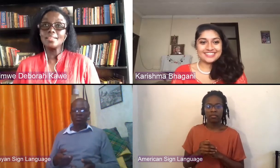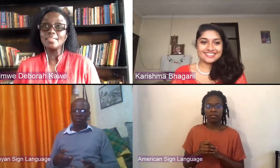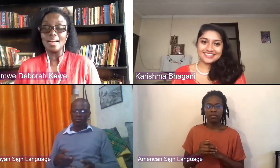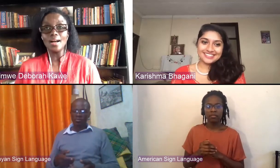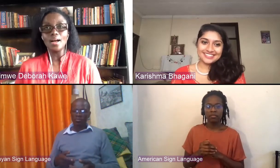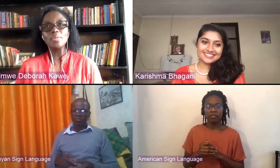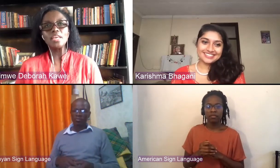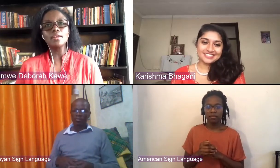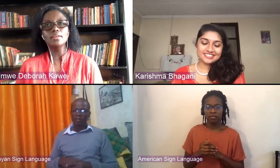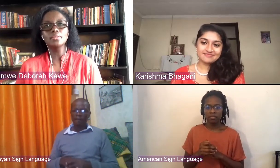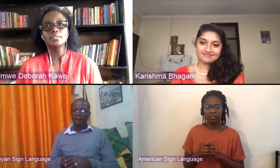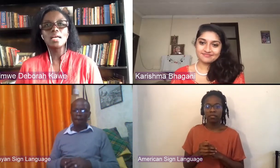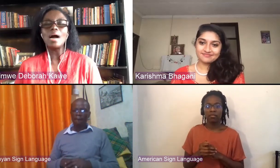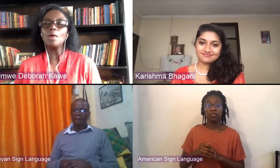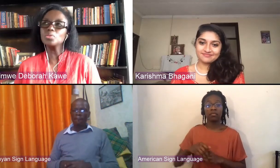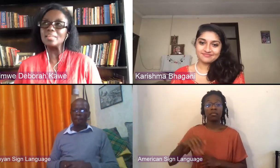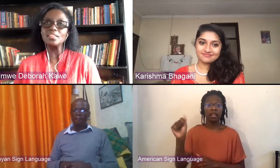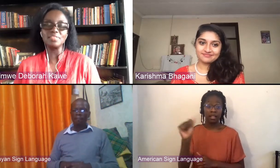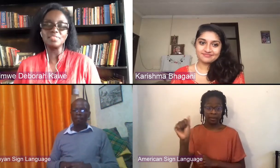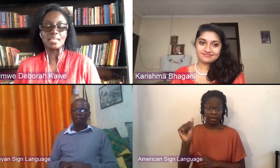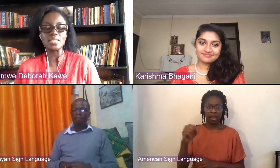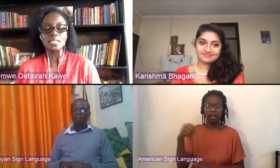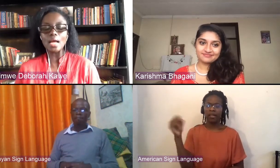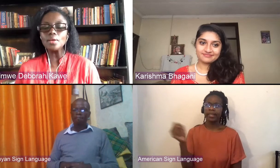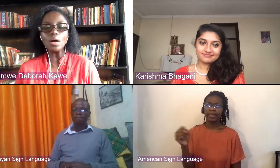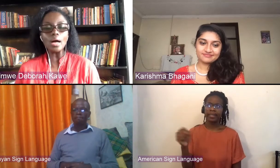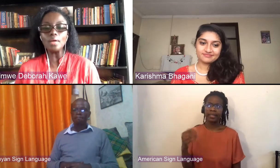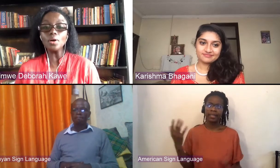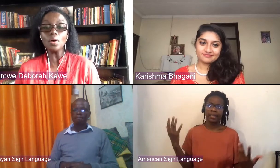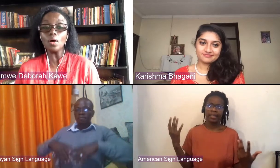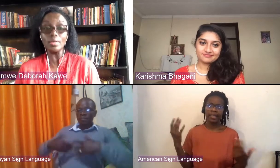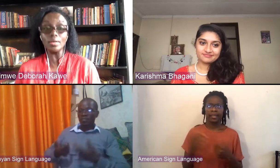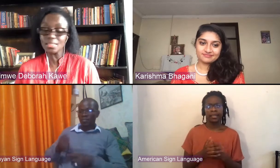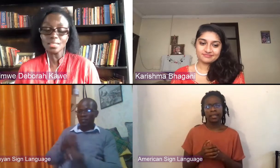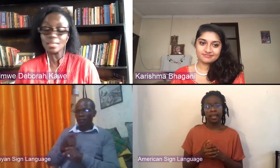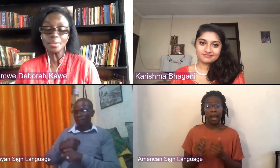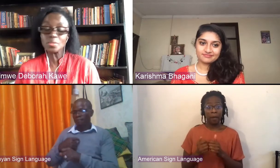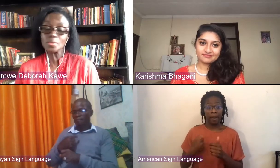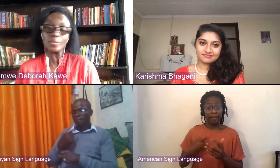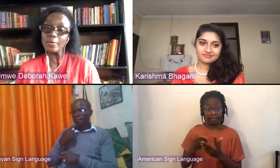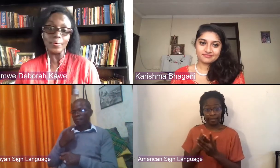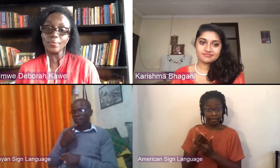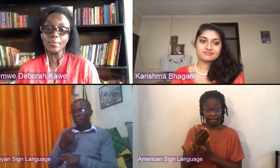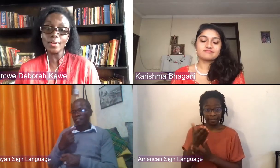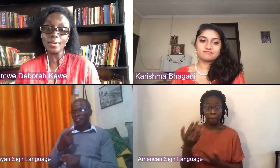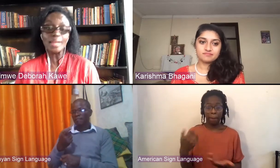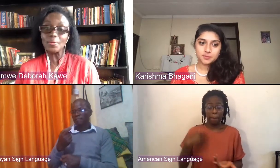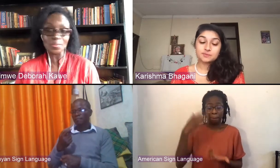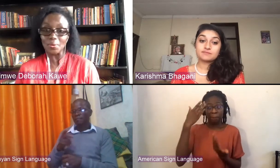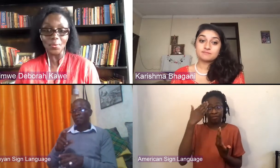Yeah, I mean, how do I navigate this? Honestly I also don't know. I don't know.